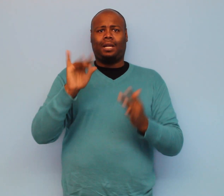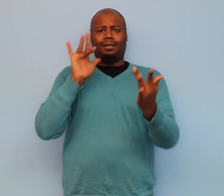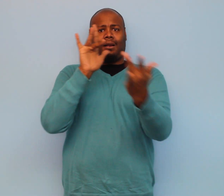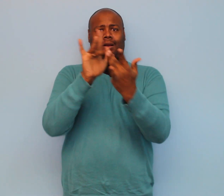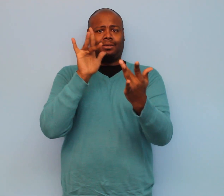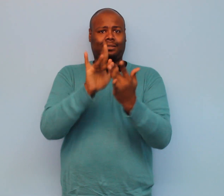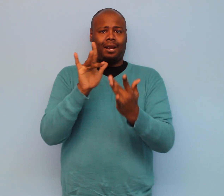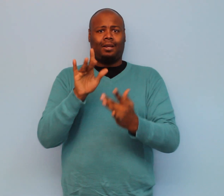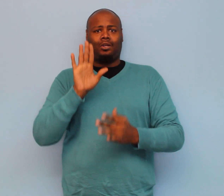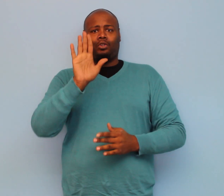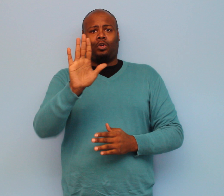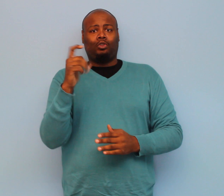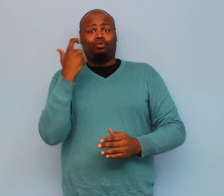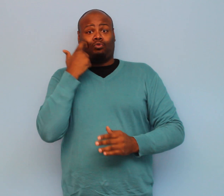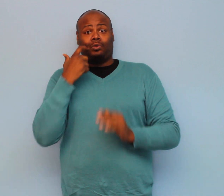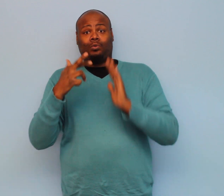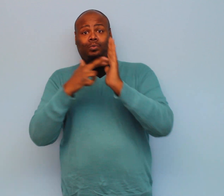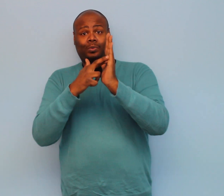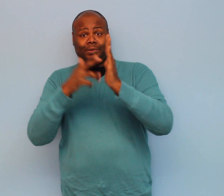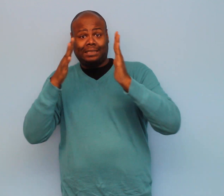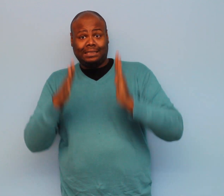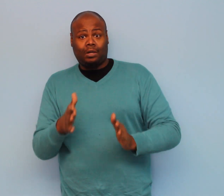Contact your local representative.